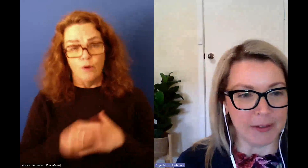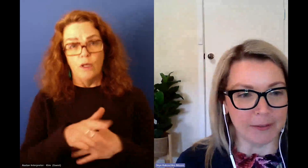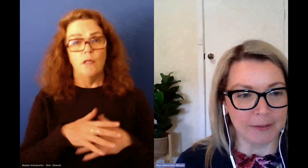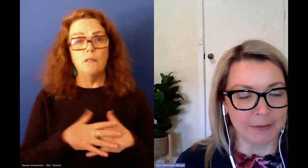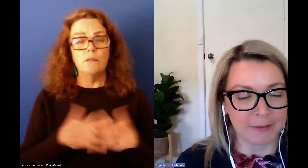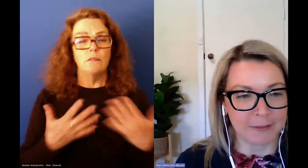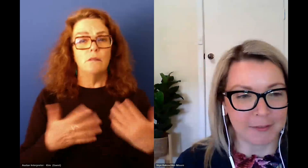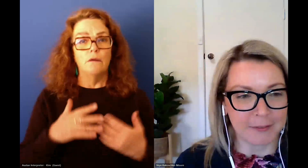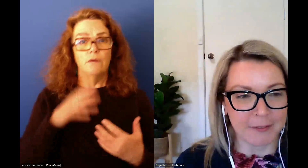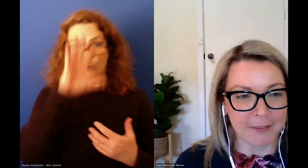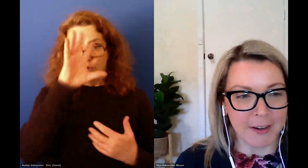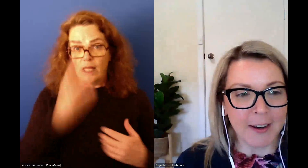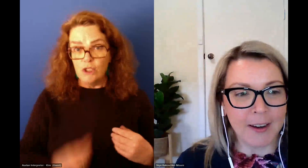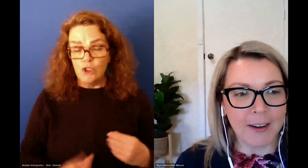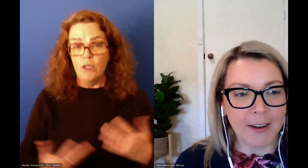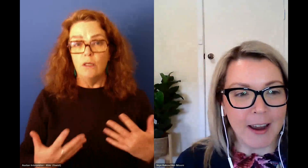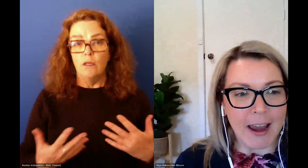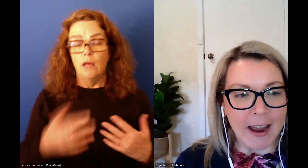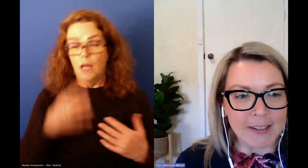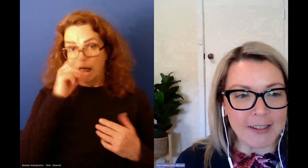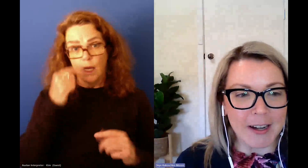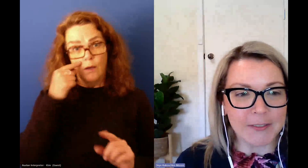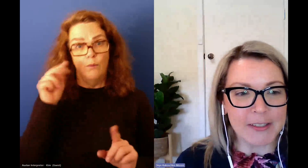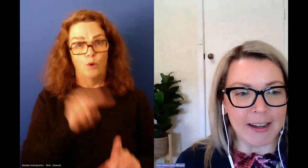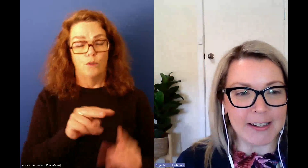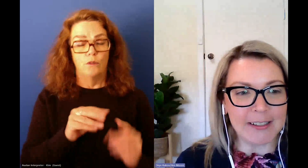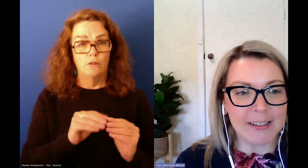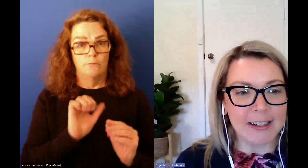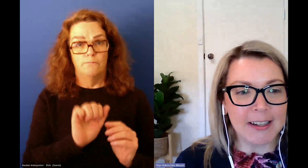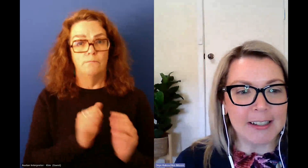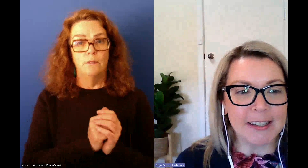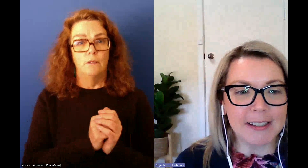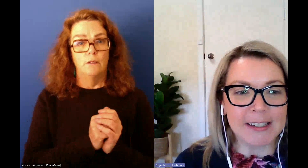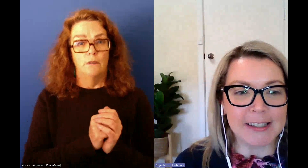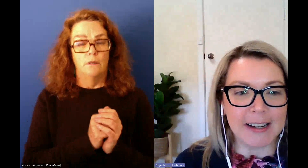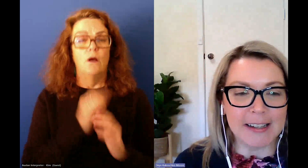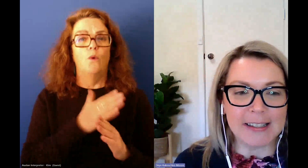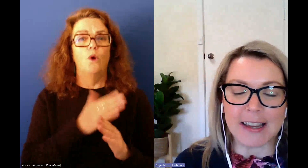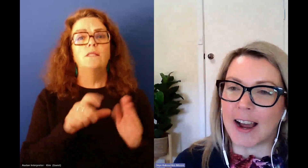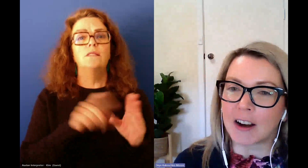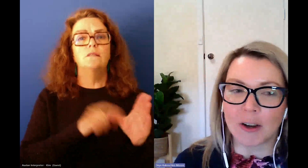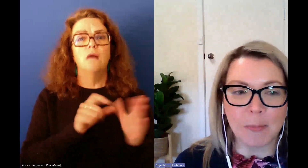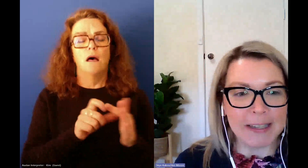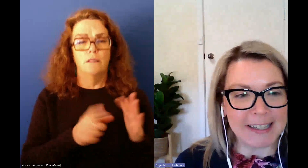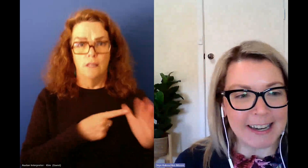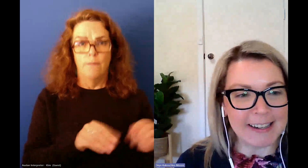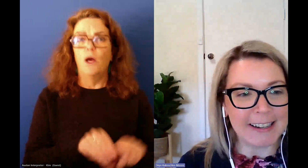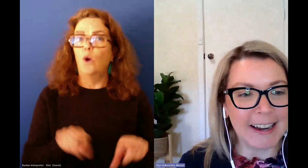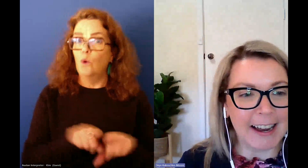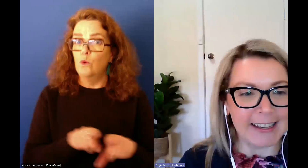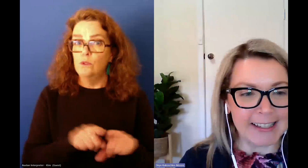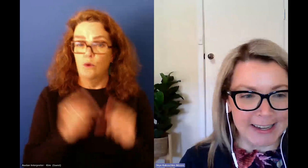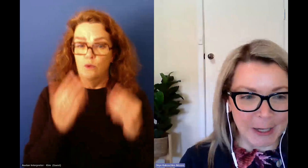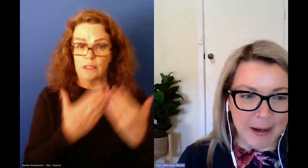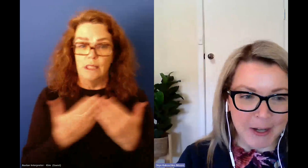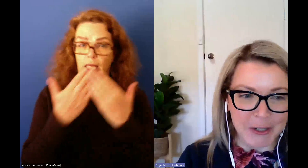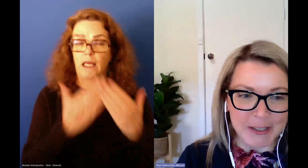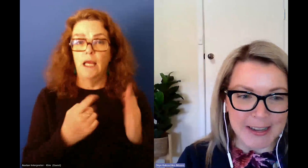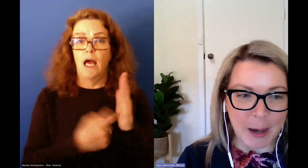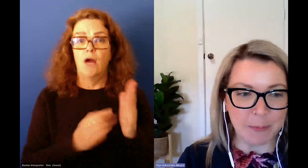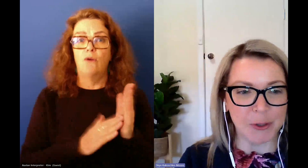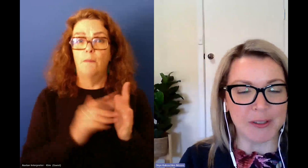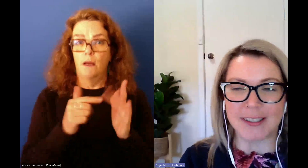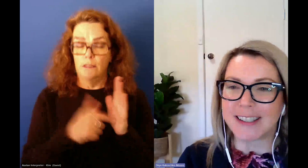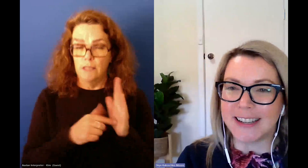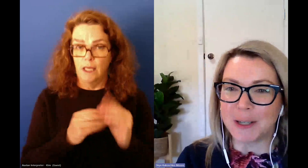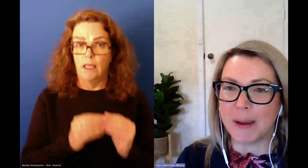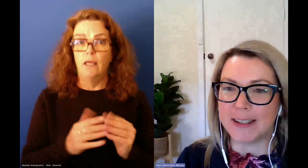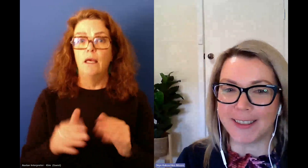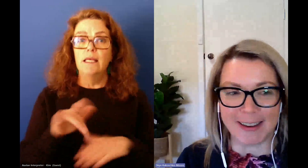person. Outside of CYDA Dylan studies at RMIT and stage manages and produces independent